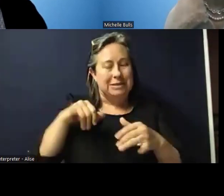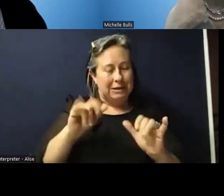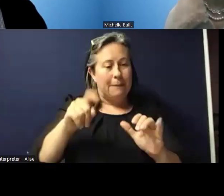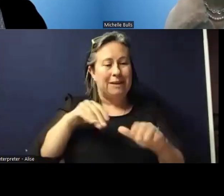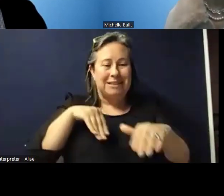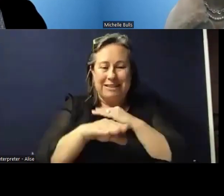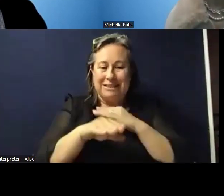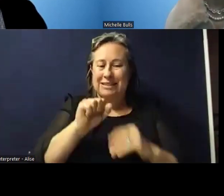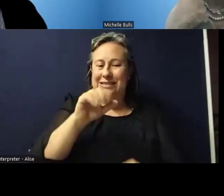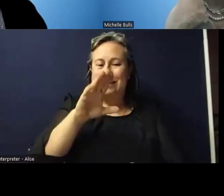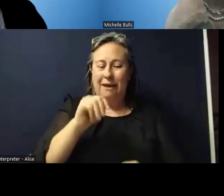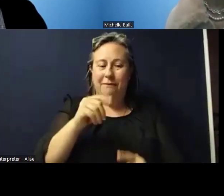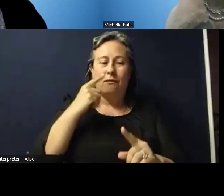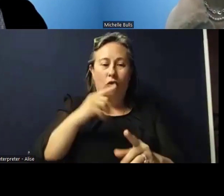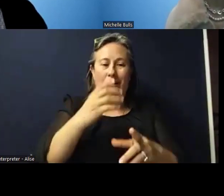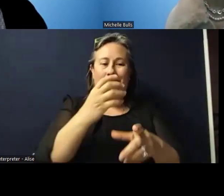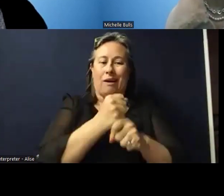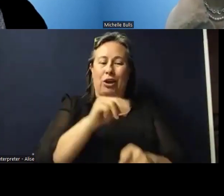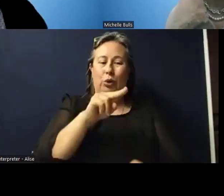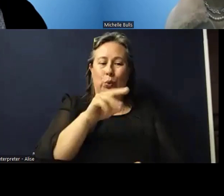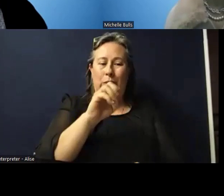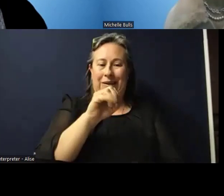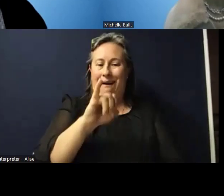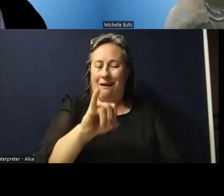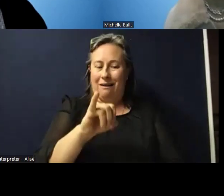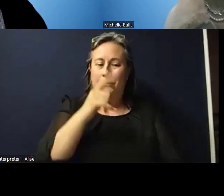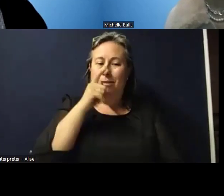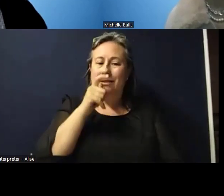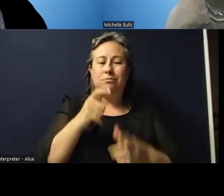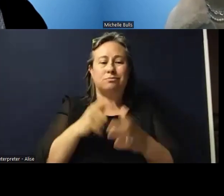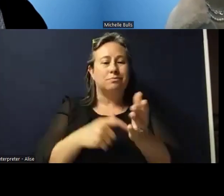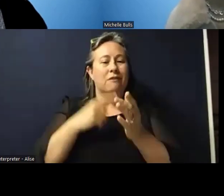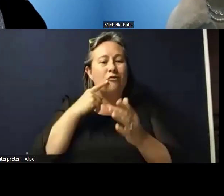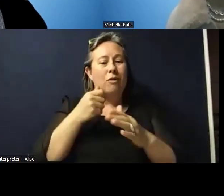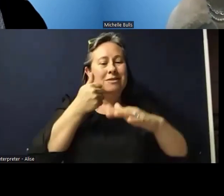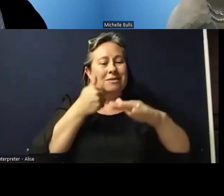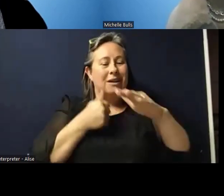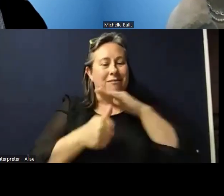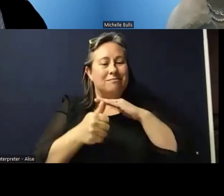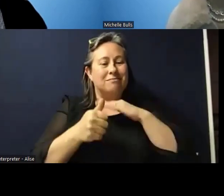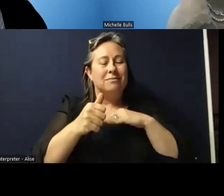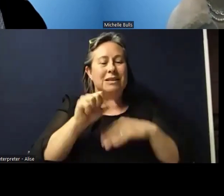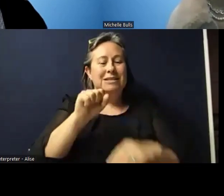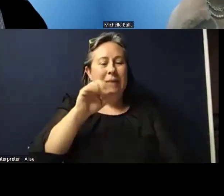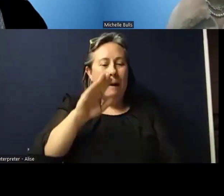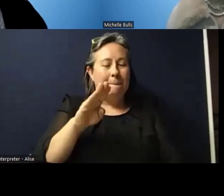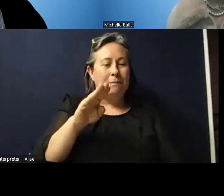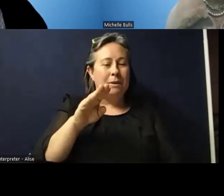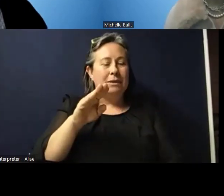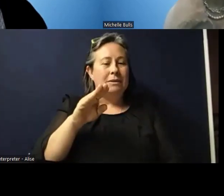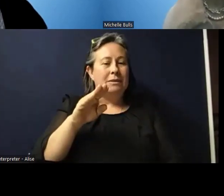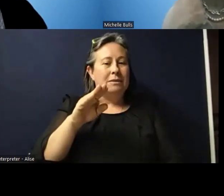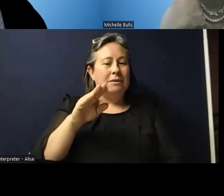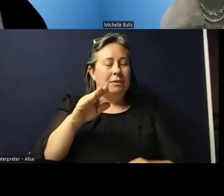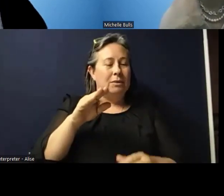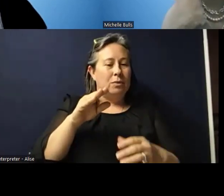as it is required for any subrecipient reporting requirements, and we'll kind of segue